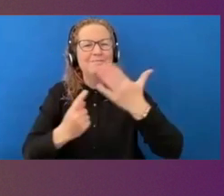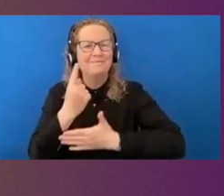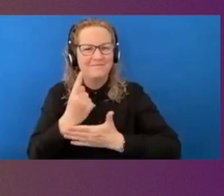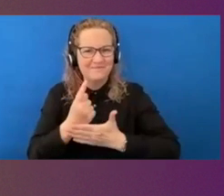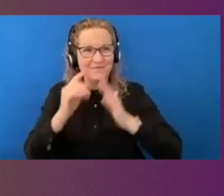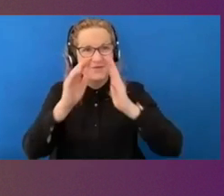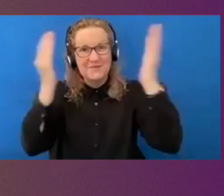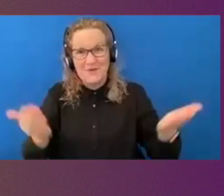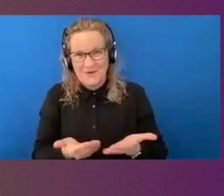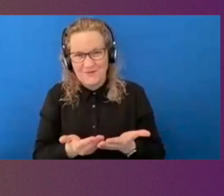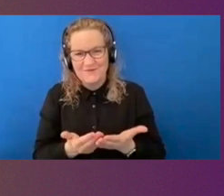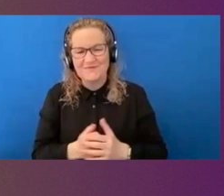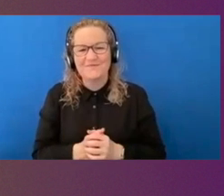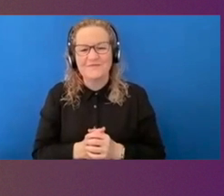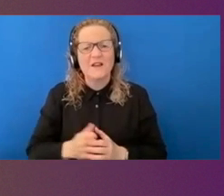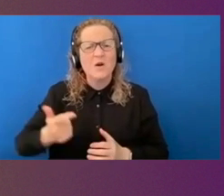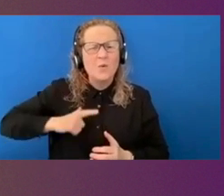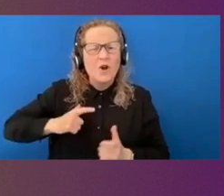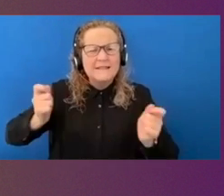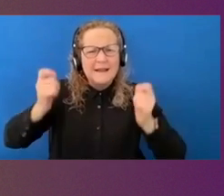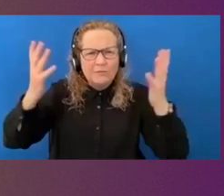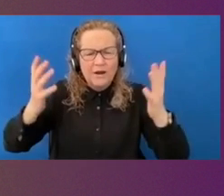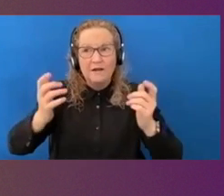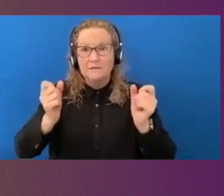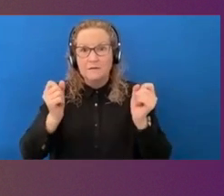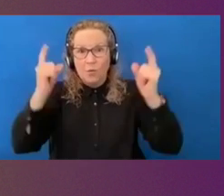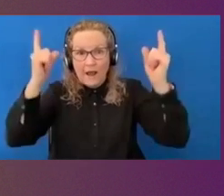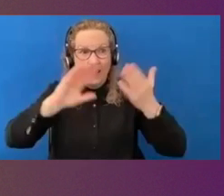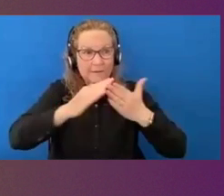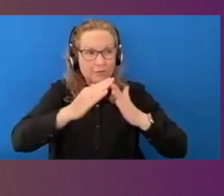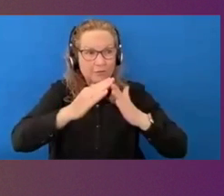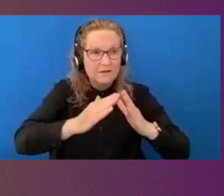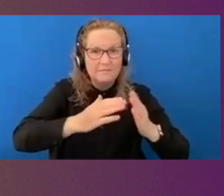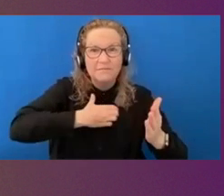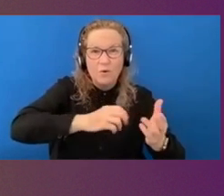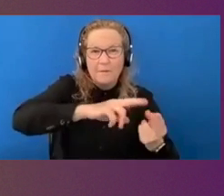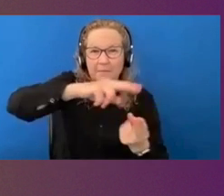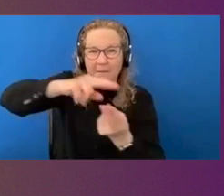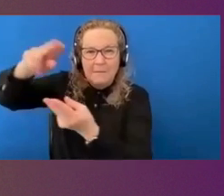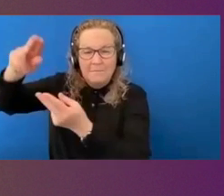awareness understanding and acceptance of people with disability and celebrate our achievements